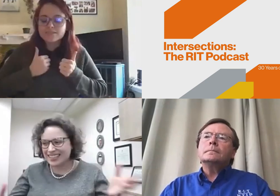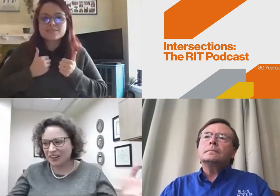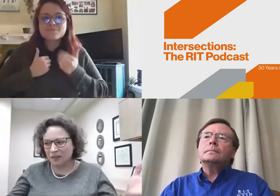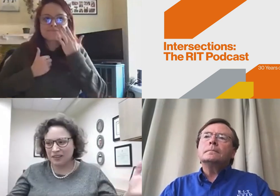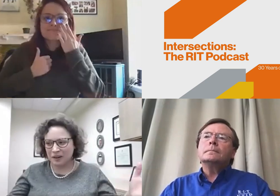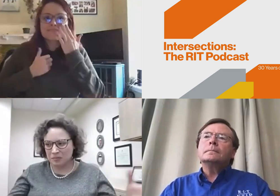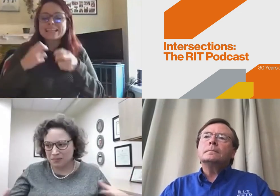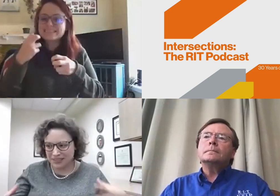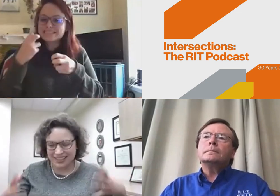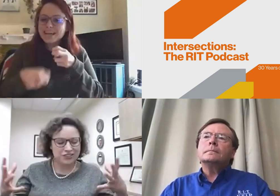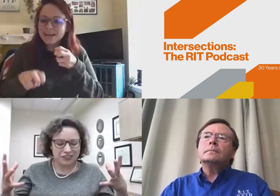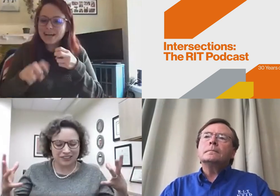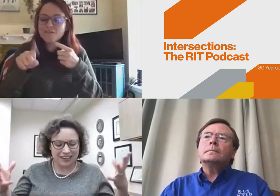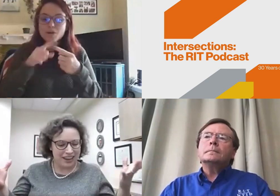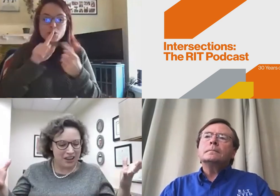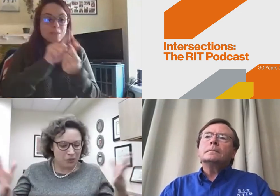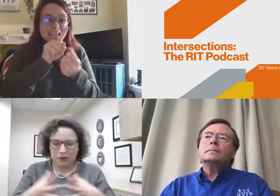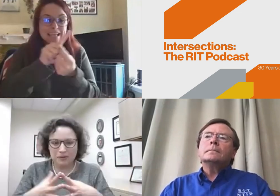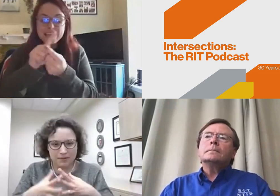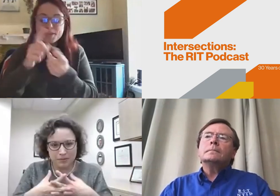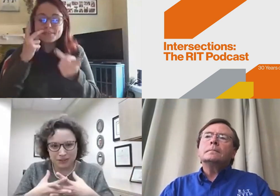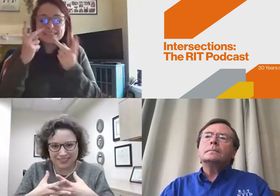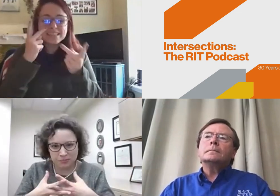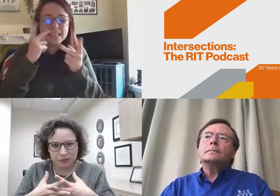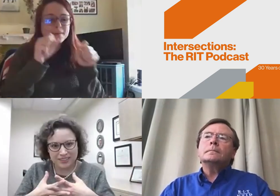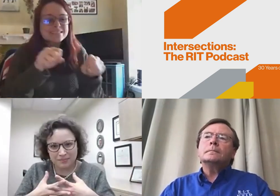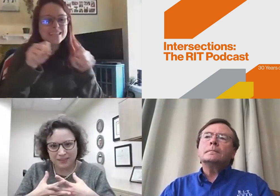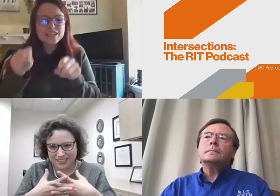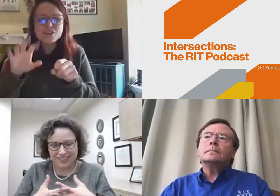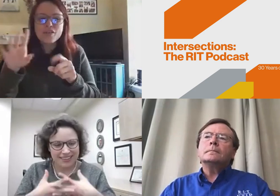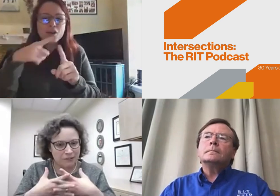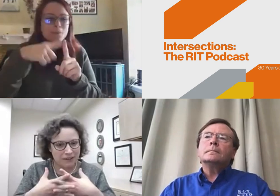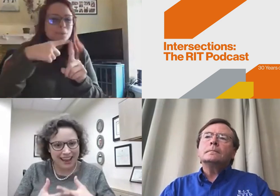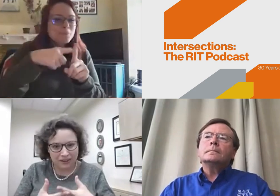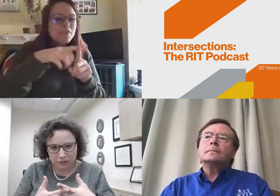all their potential and work with them to put the supports in place so that they can